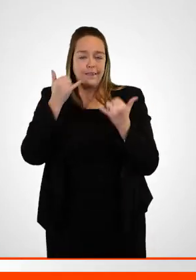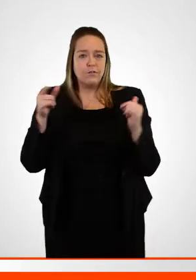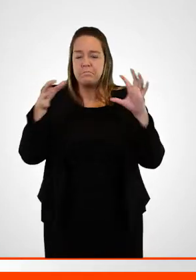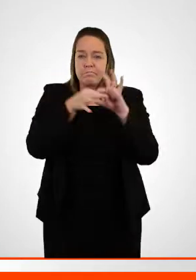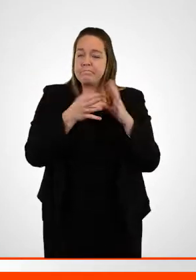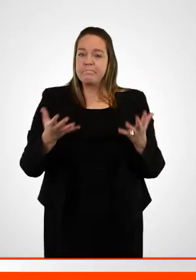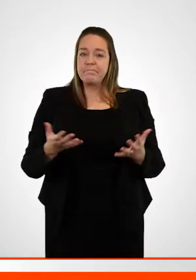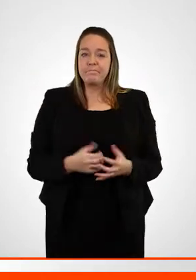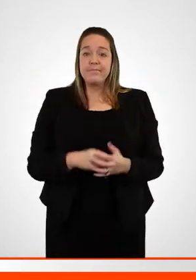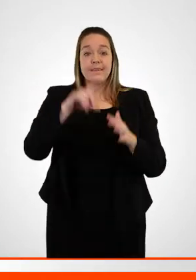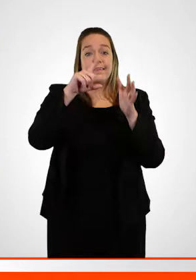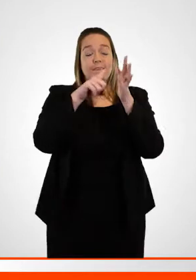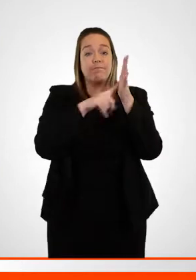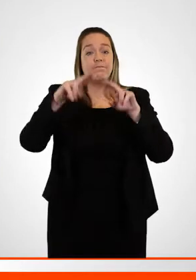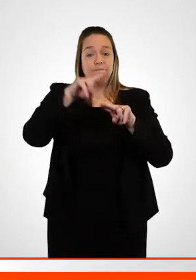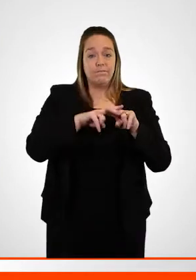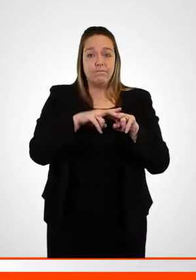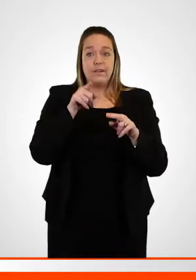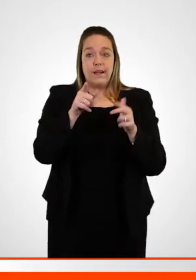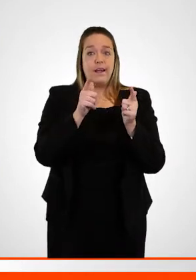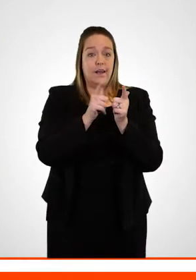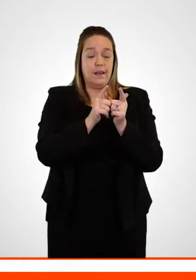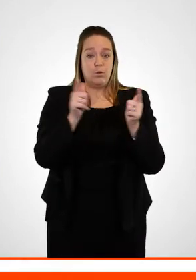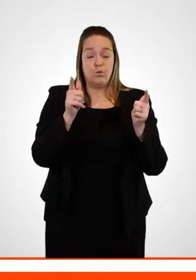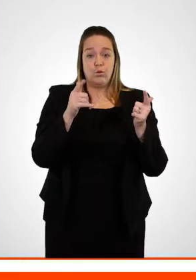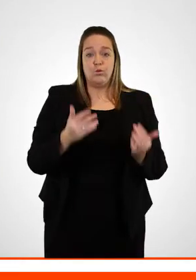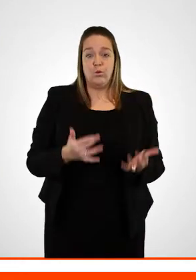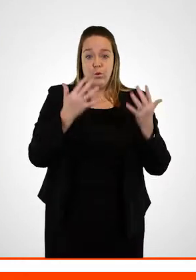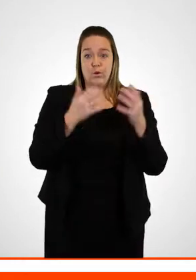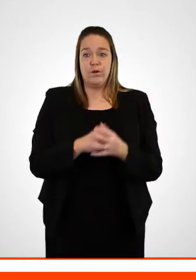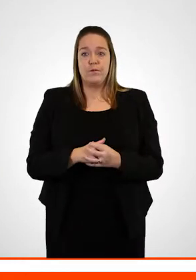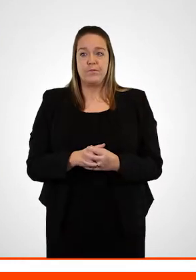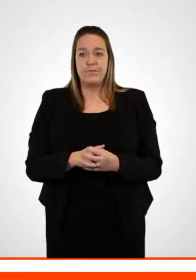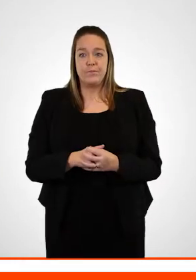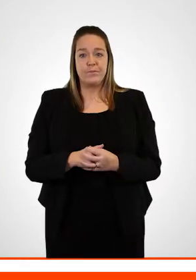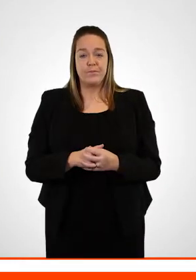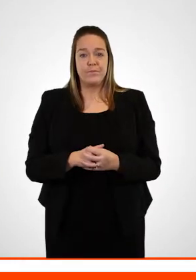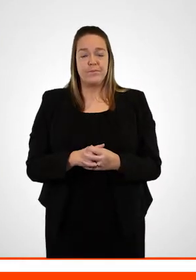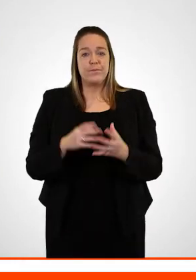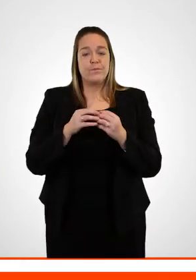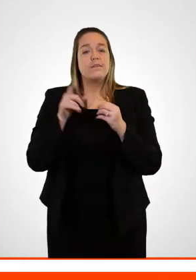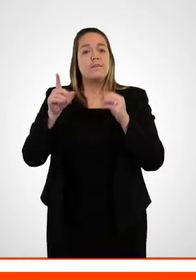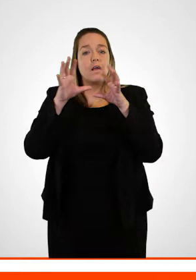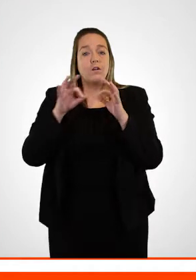When we looked at the CELF language score with the Gray Silent Reading, the graph on the left,